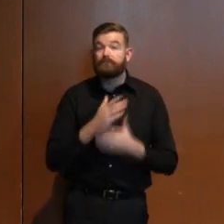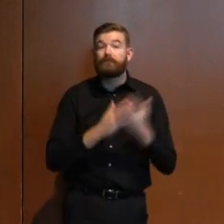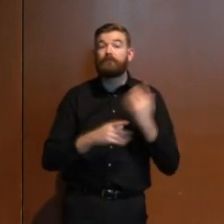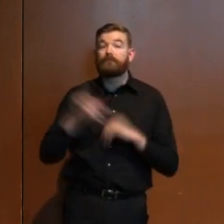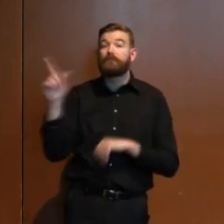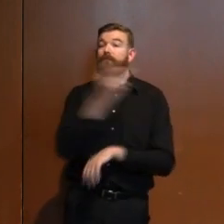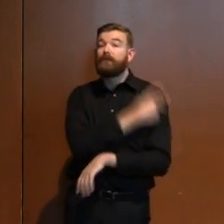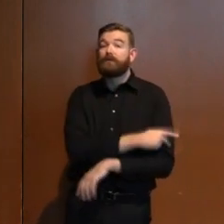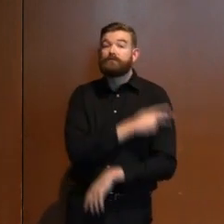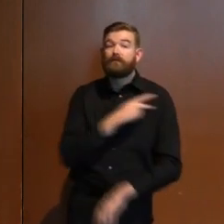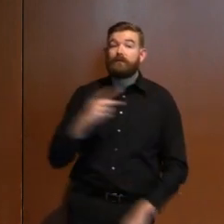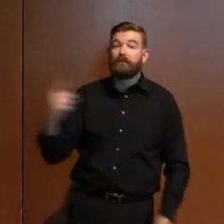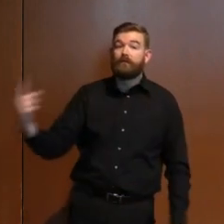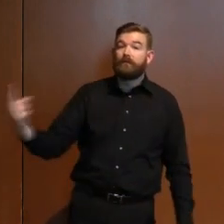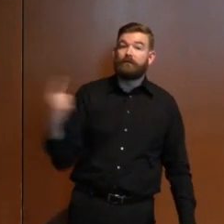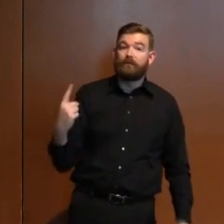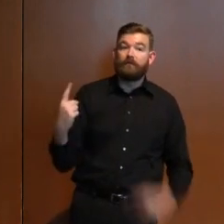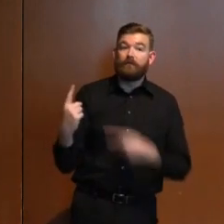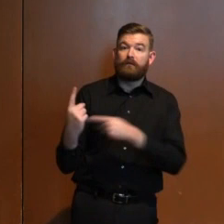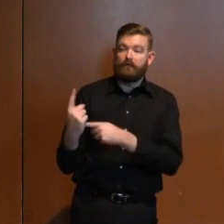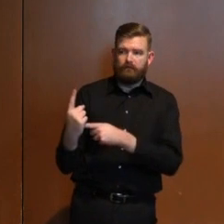WILL BE THE CENTER OF THE